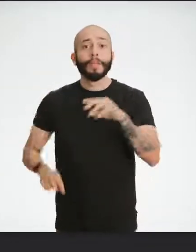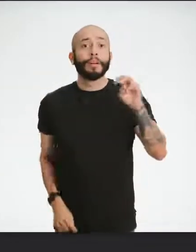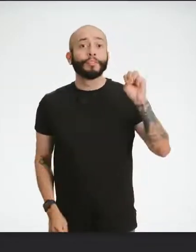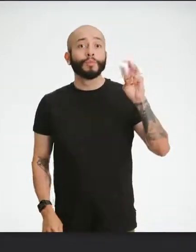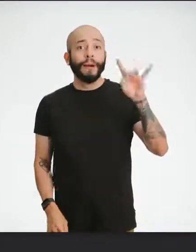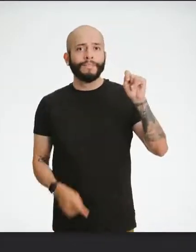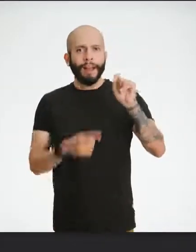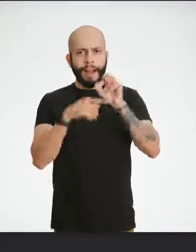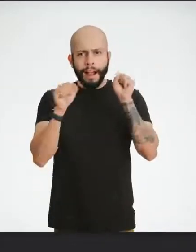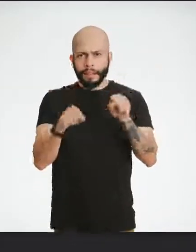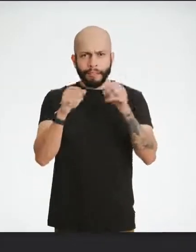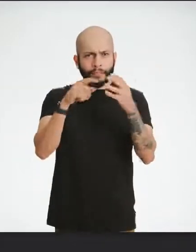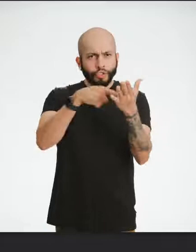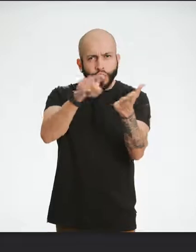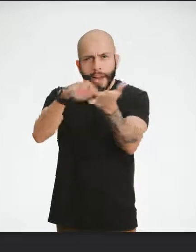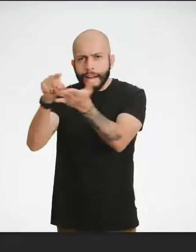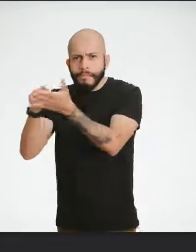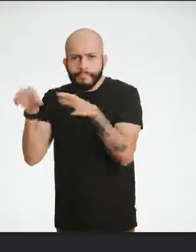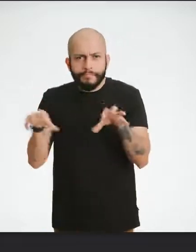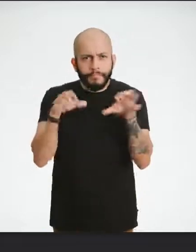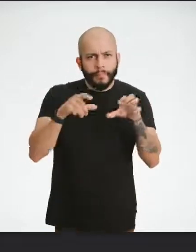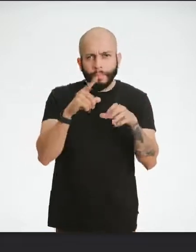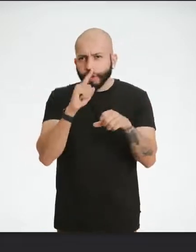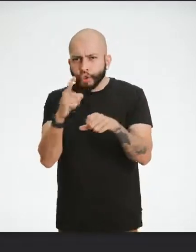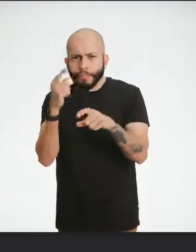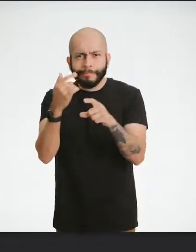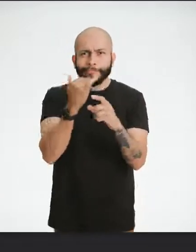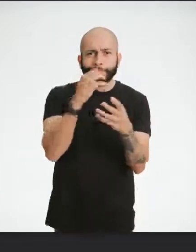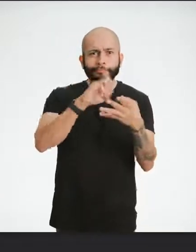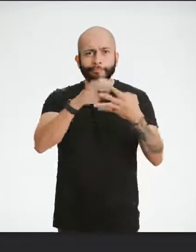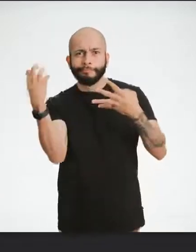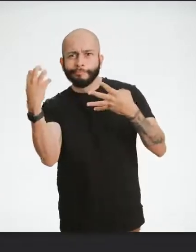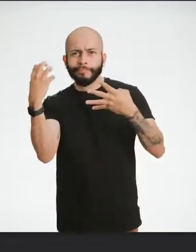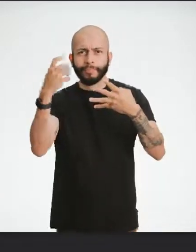The Swift compiler can then perform checks that help guarantee correct behavior in a